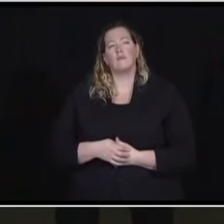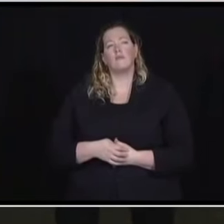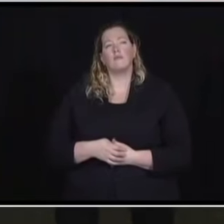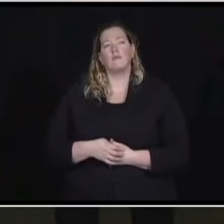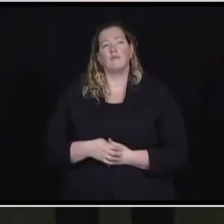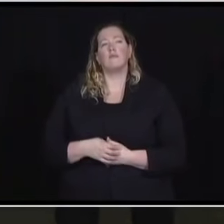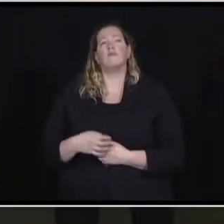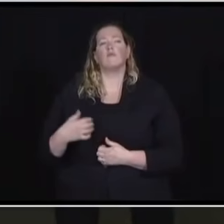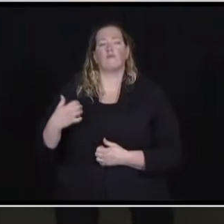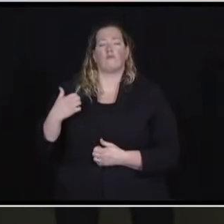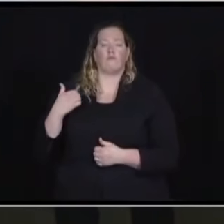Over to the general.